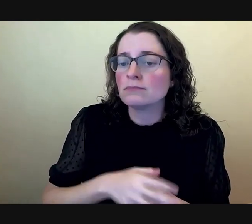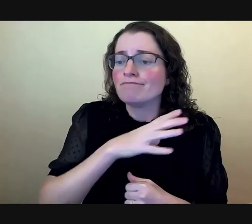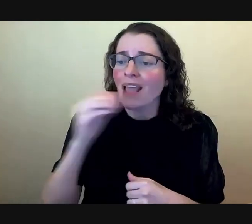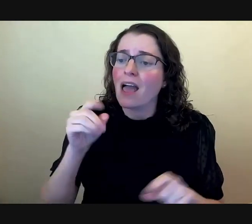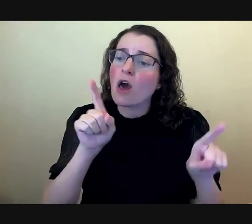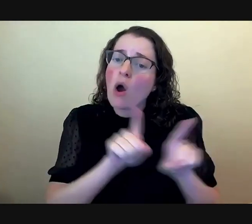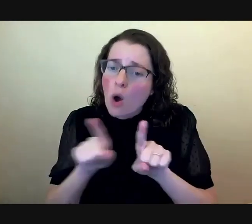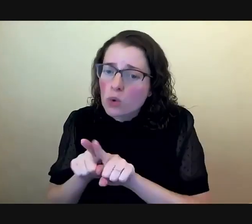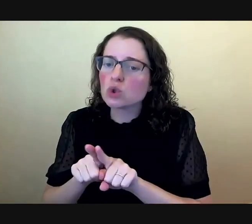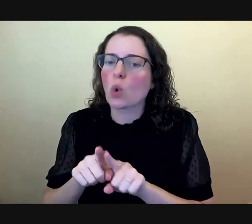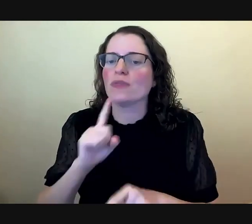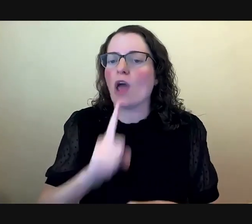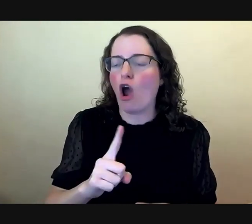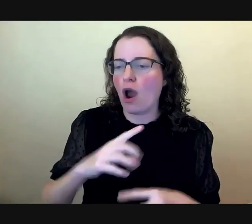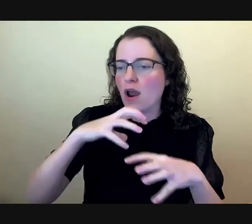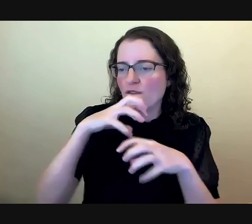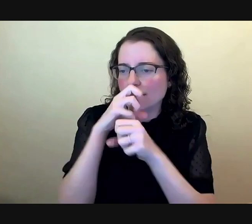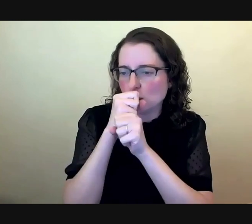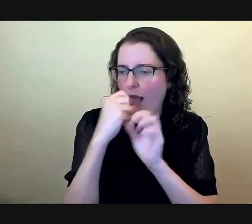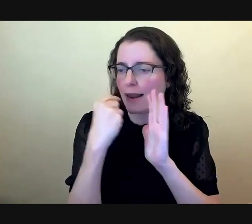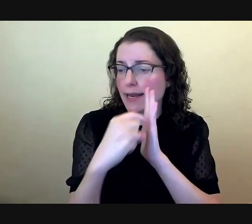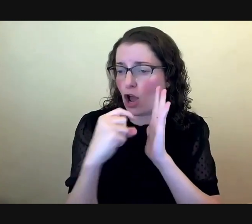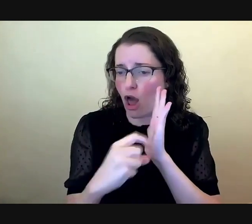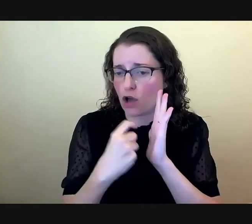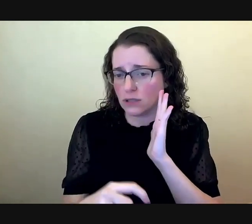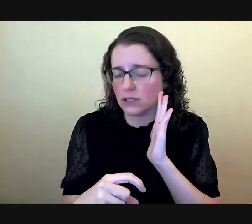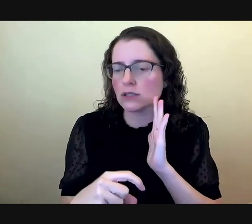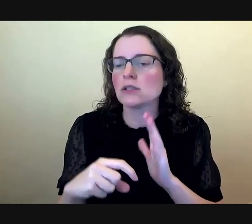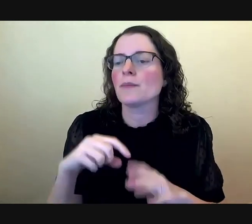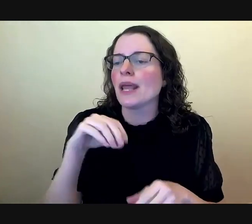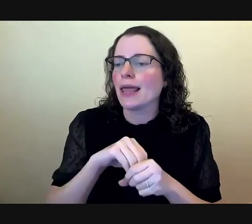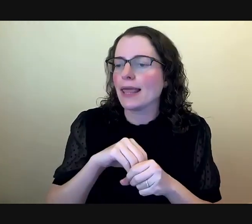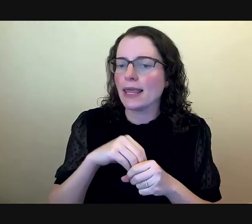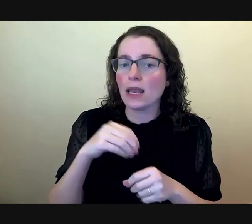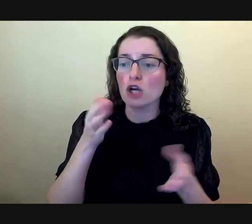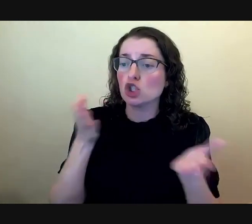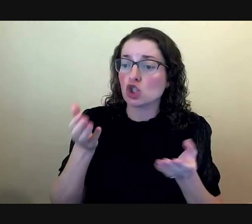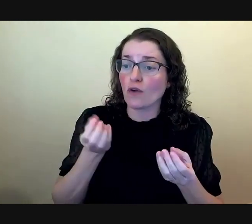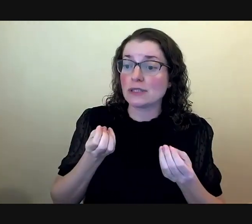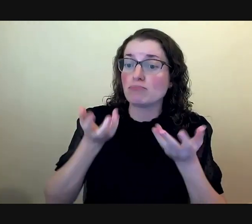on this. And there also are confidentiality clauses